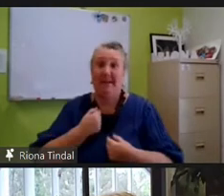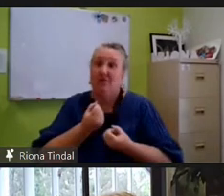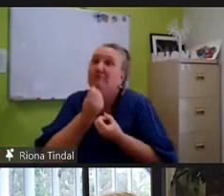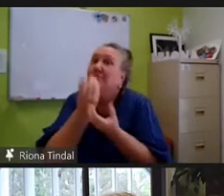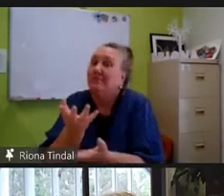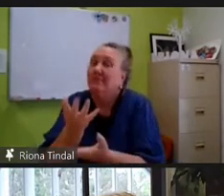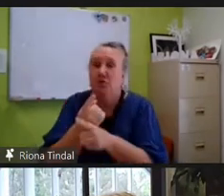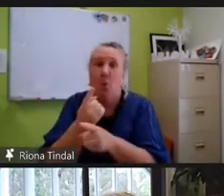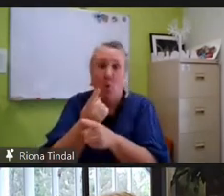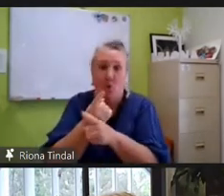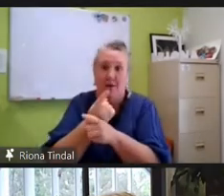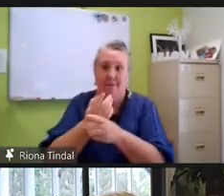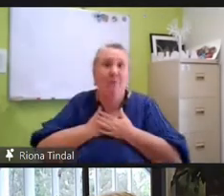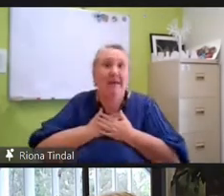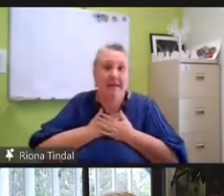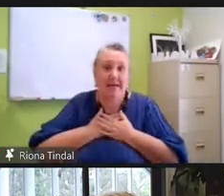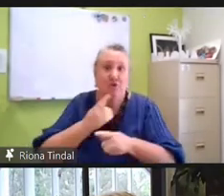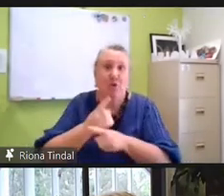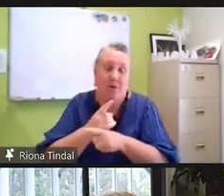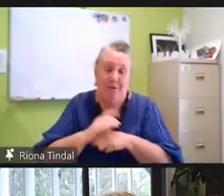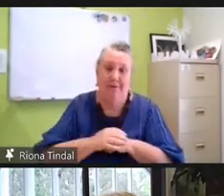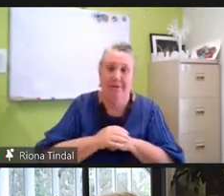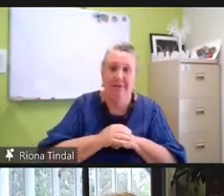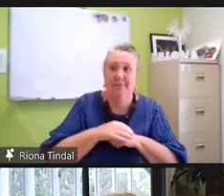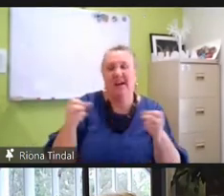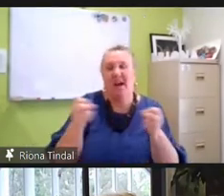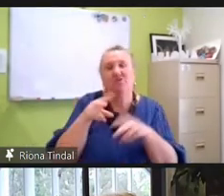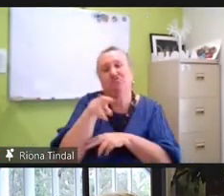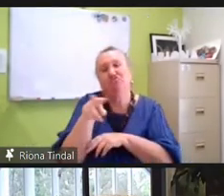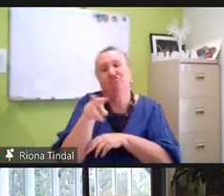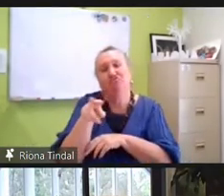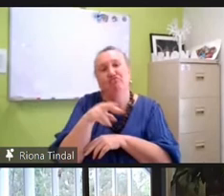read the English. I've then got the interpreter there to allow me to express myself, to be my